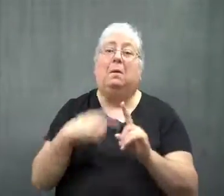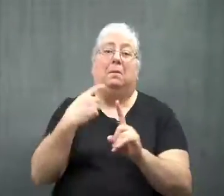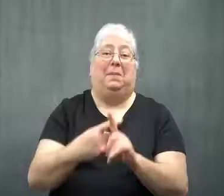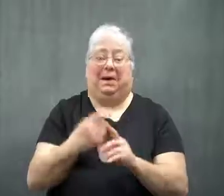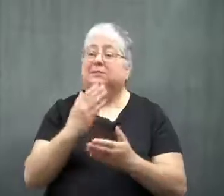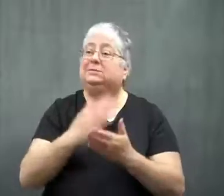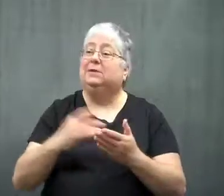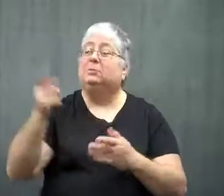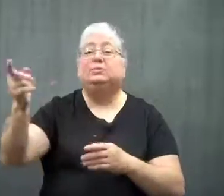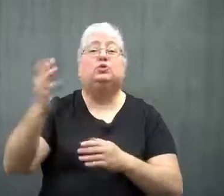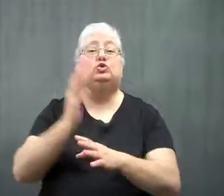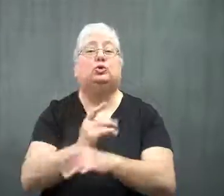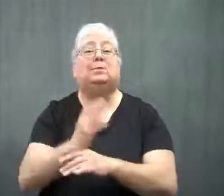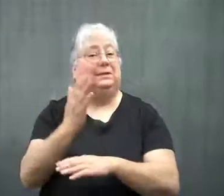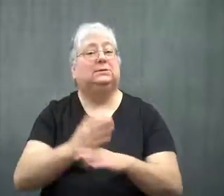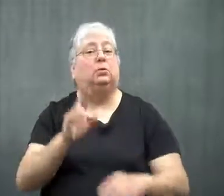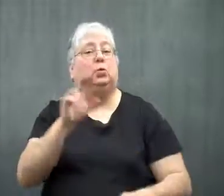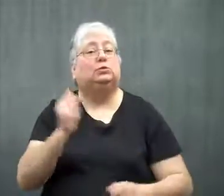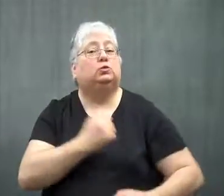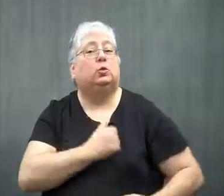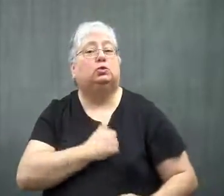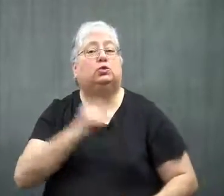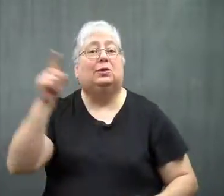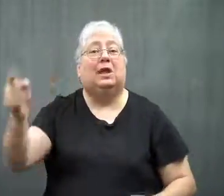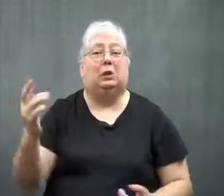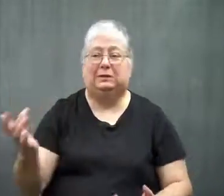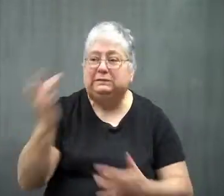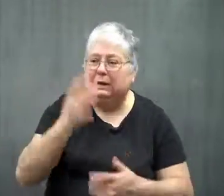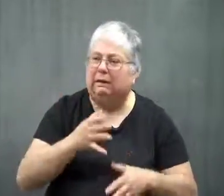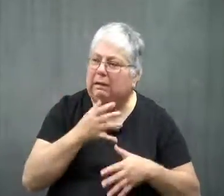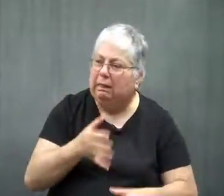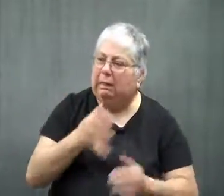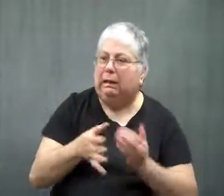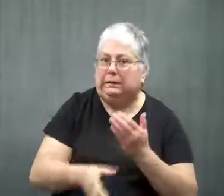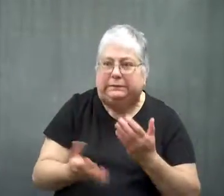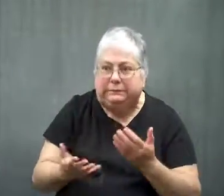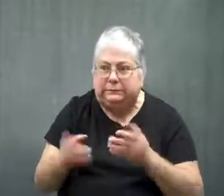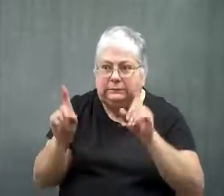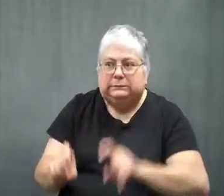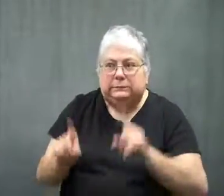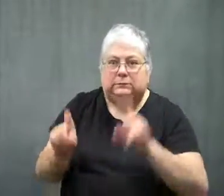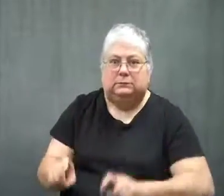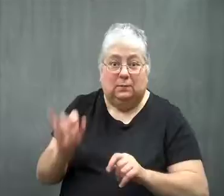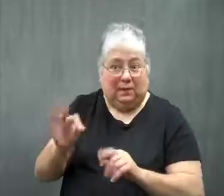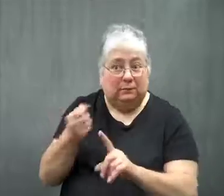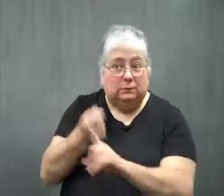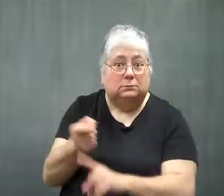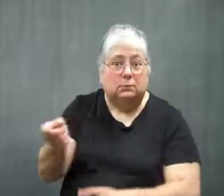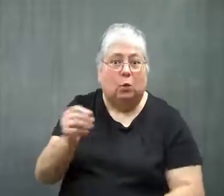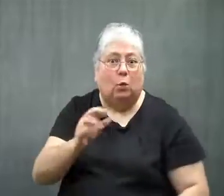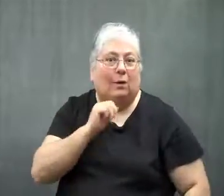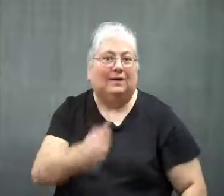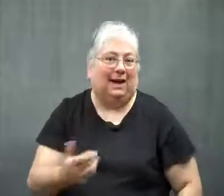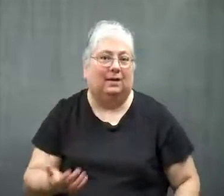They are also testing American soldiers stationed in Germany who are sick.